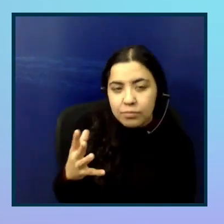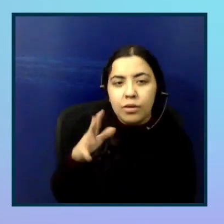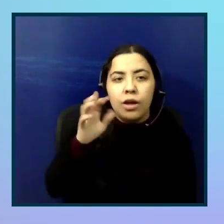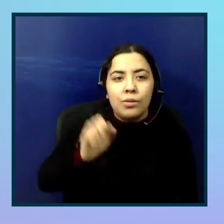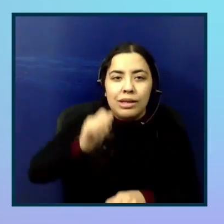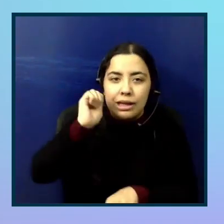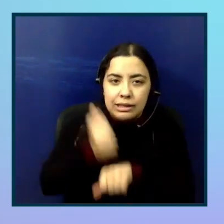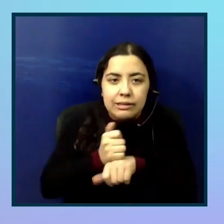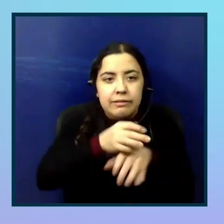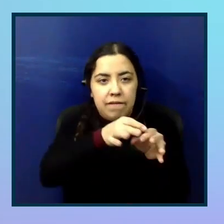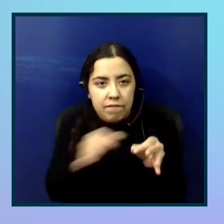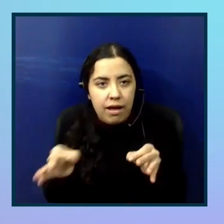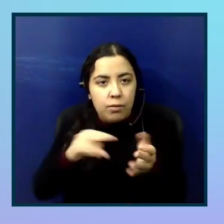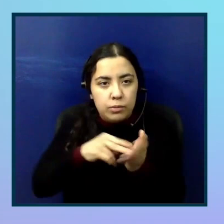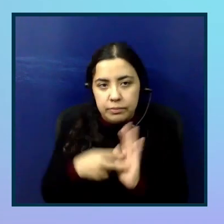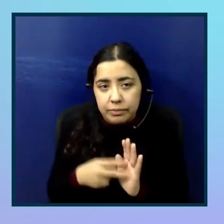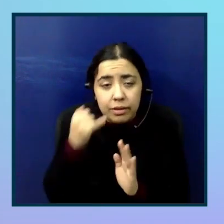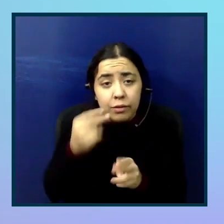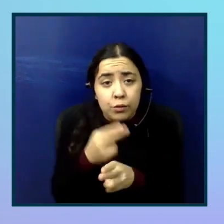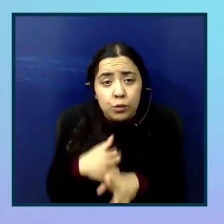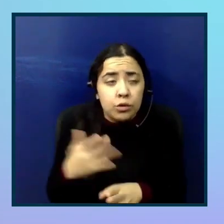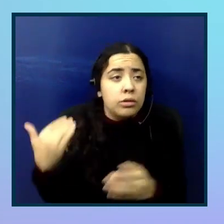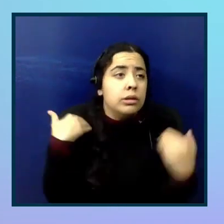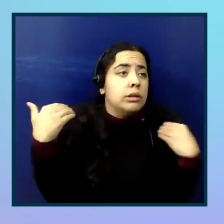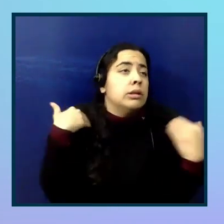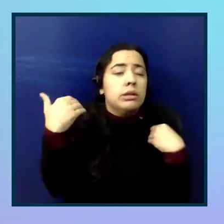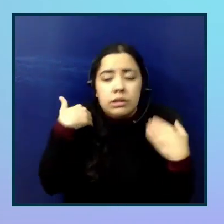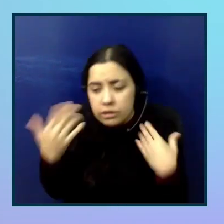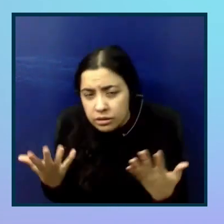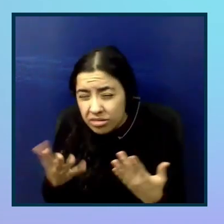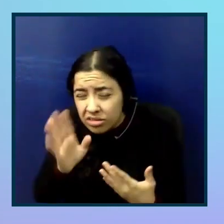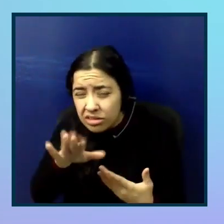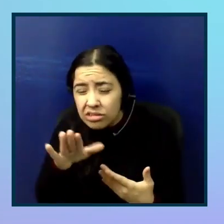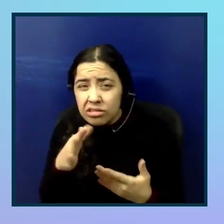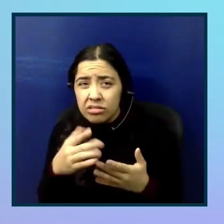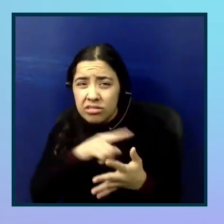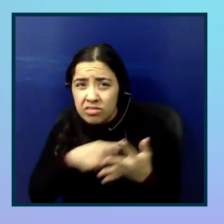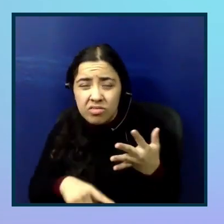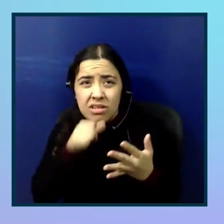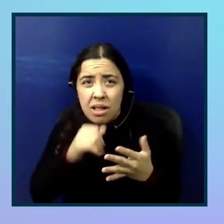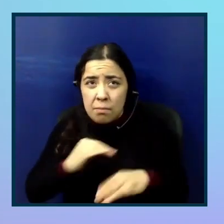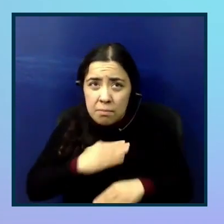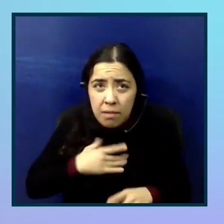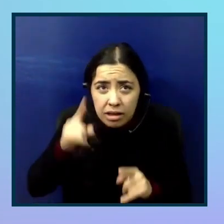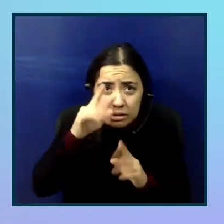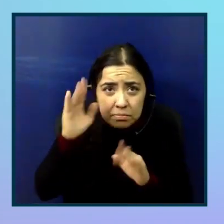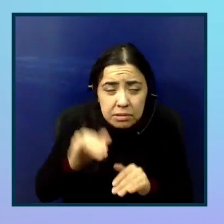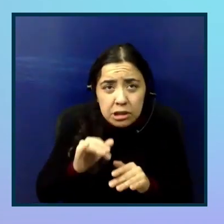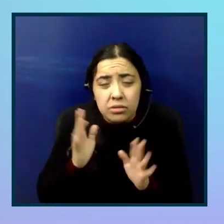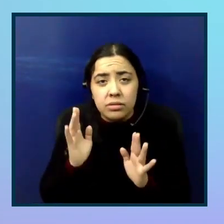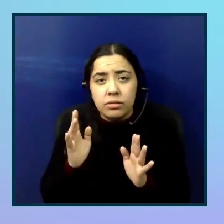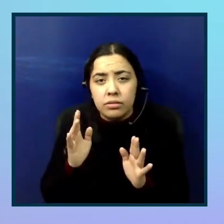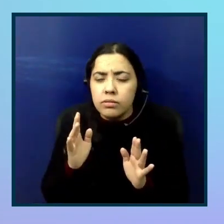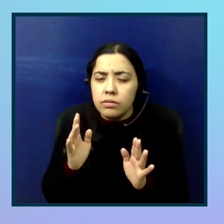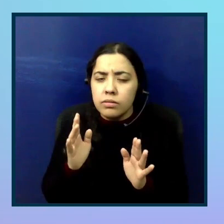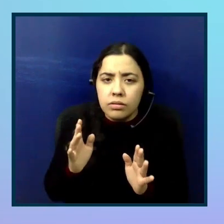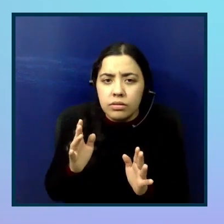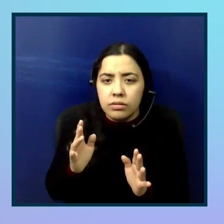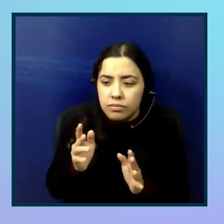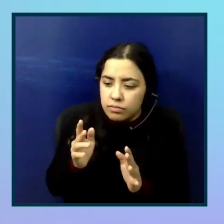And if users are coming back and telling you that something is not meeting their expectations, then you have to take that it is not meeting